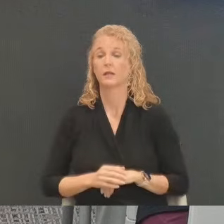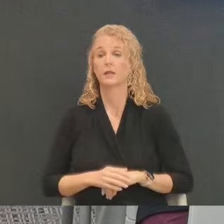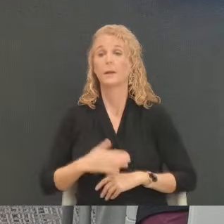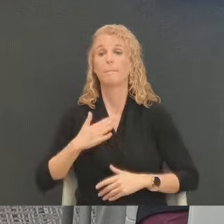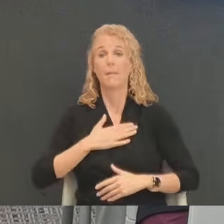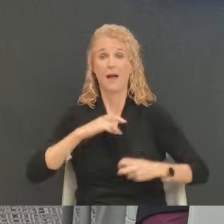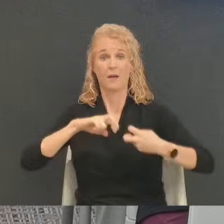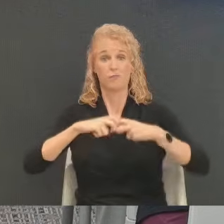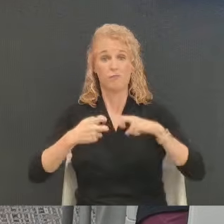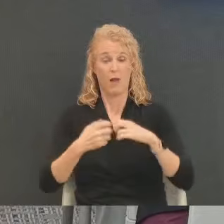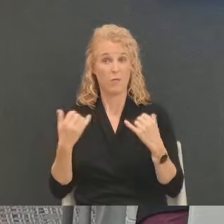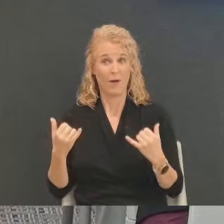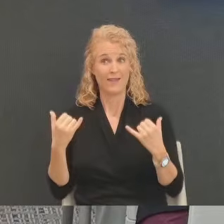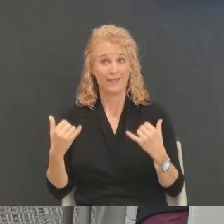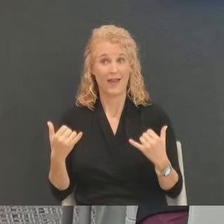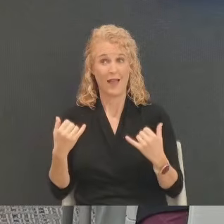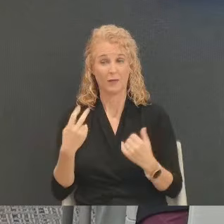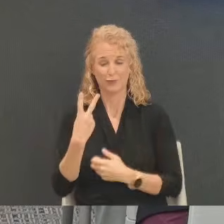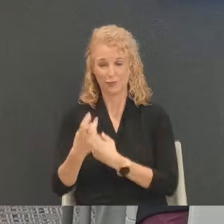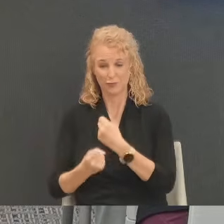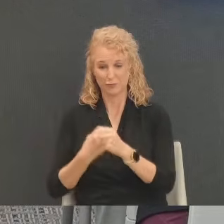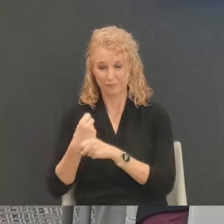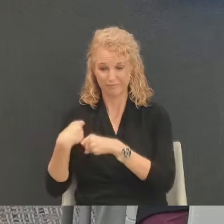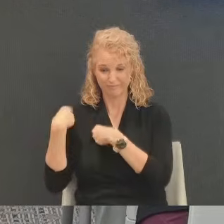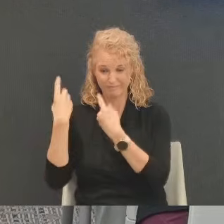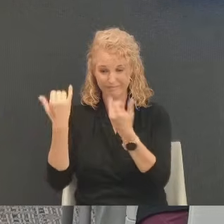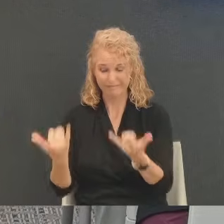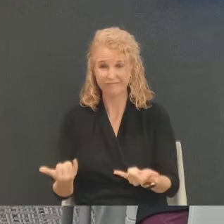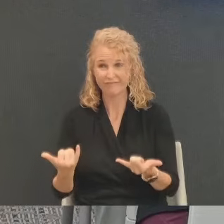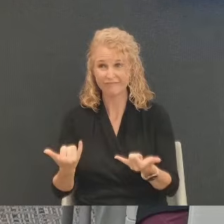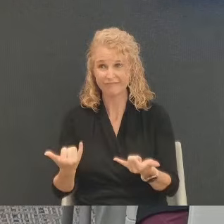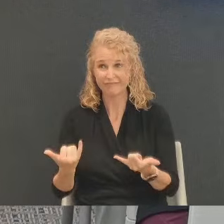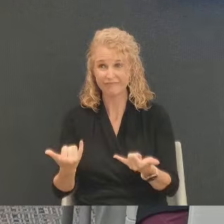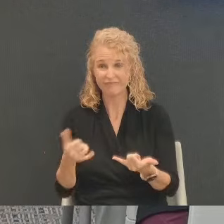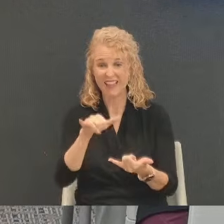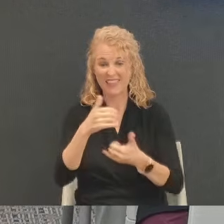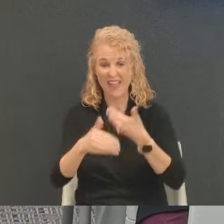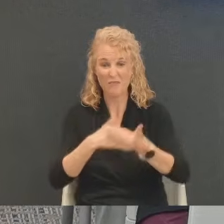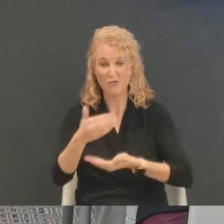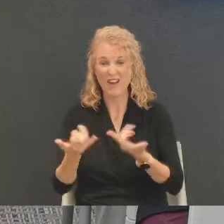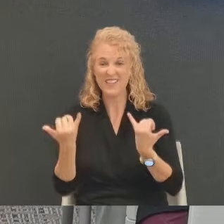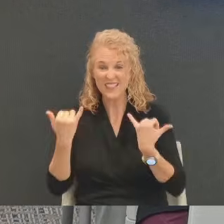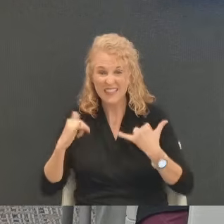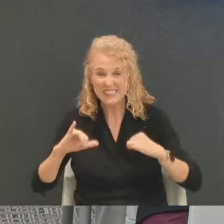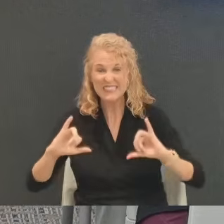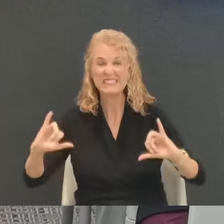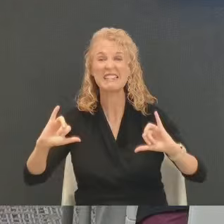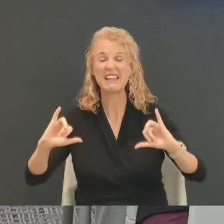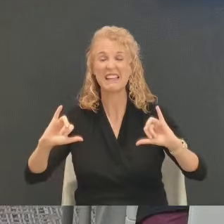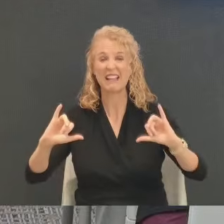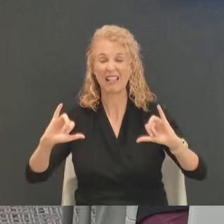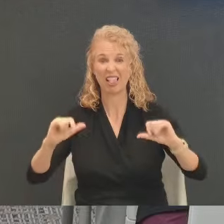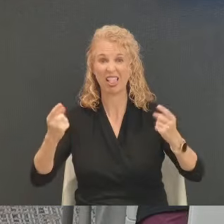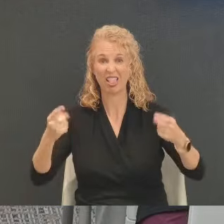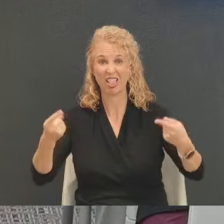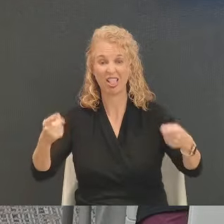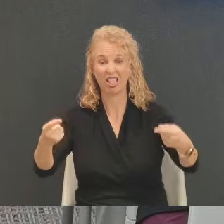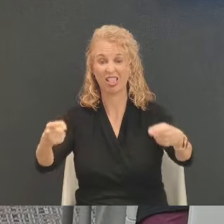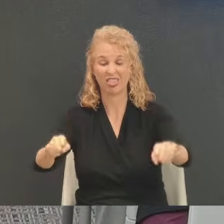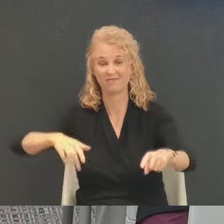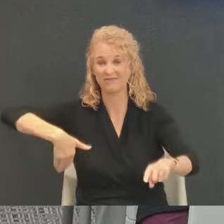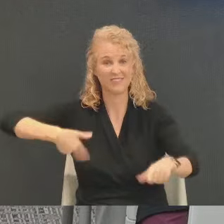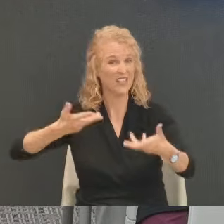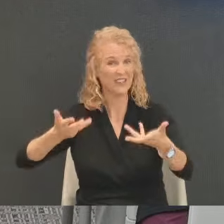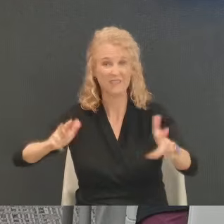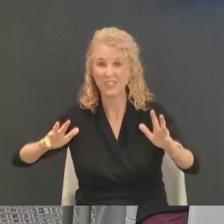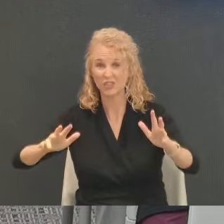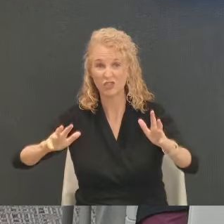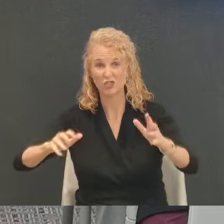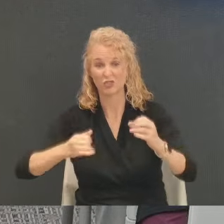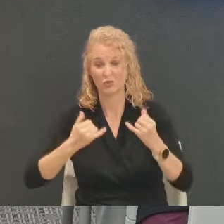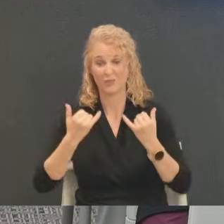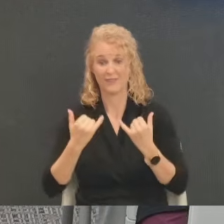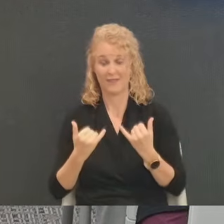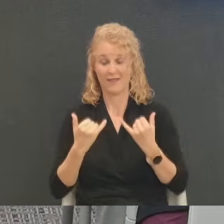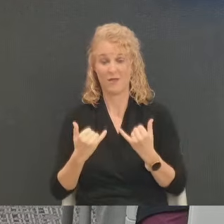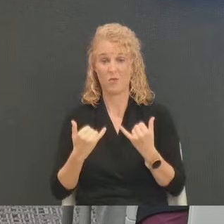is that it's been over two years and the process has taken so long. And so, um, right now the the